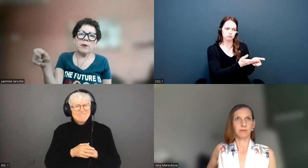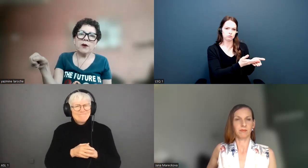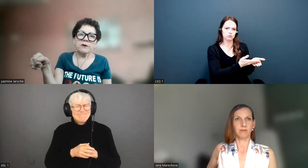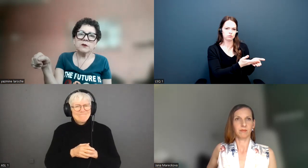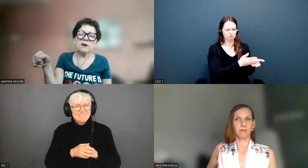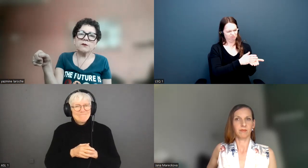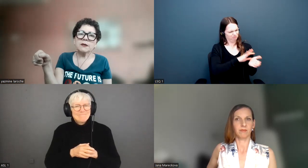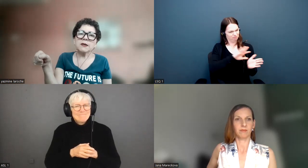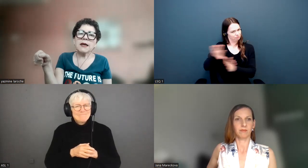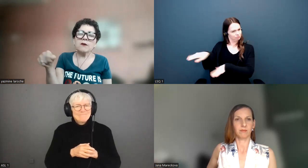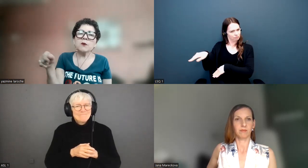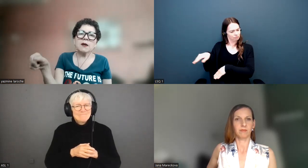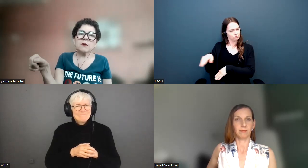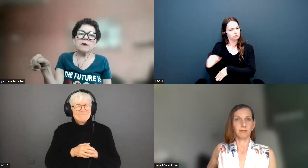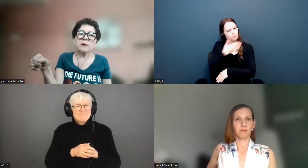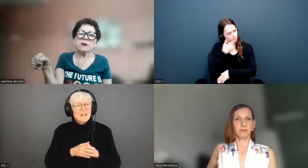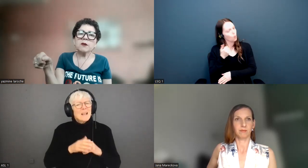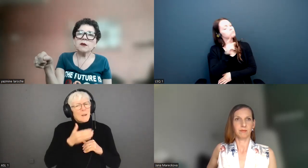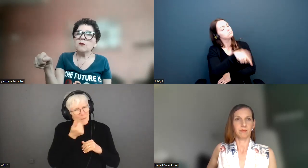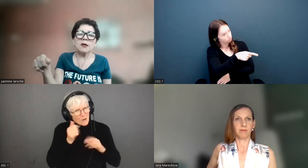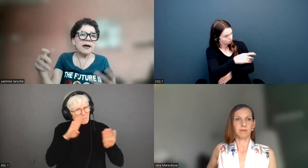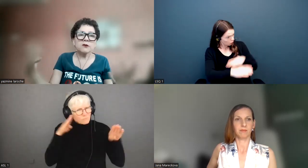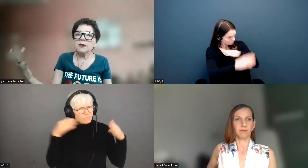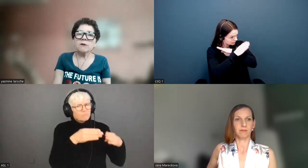barriers that you're facing and how do we get rid of them so that you can actually give